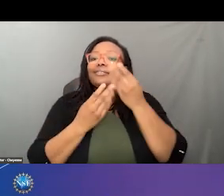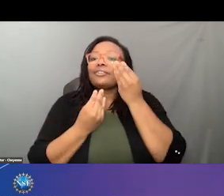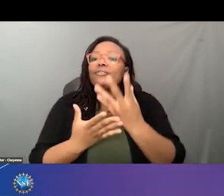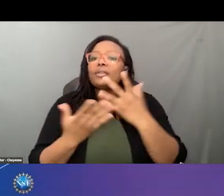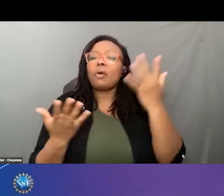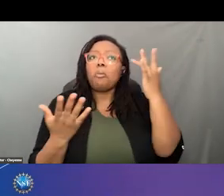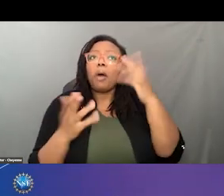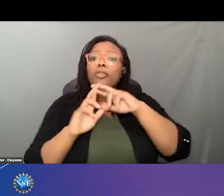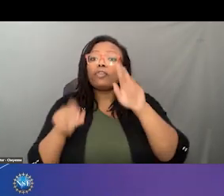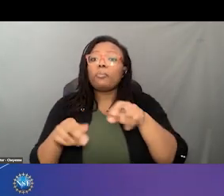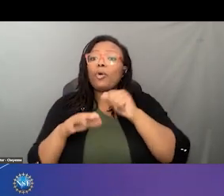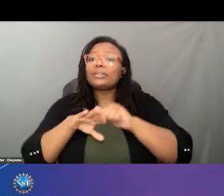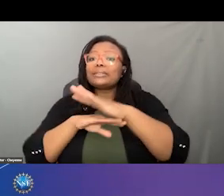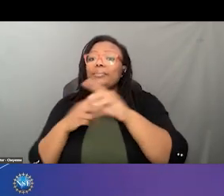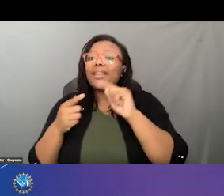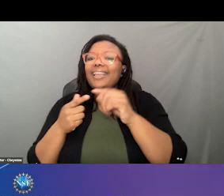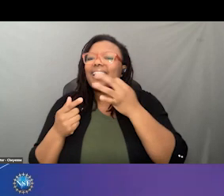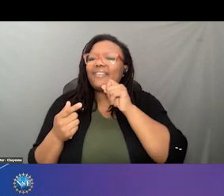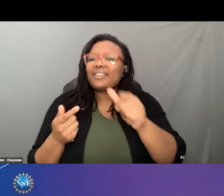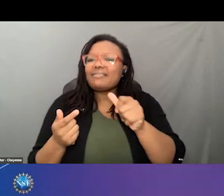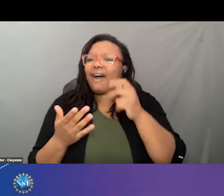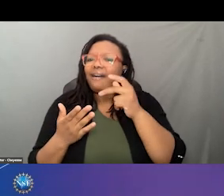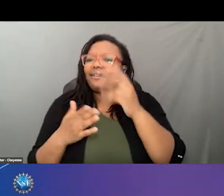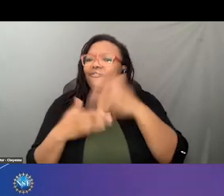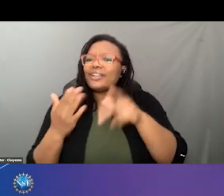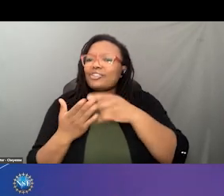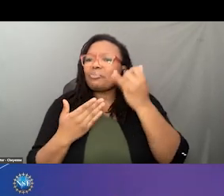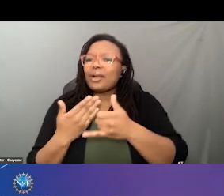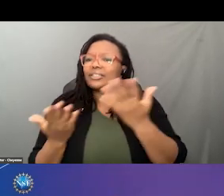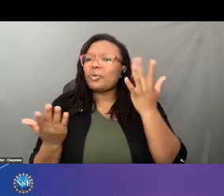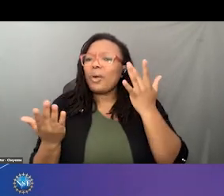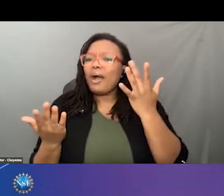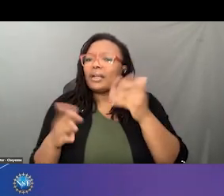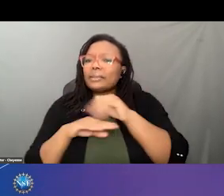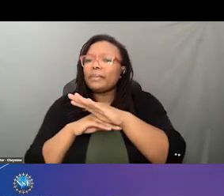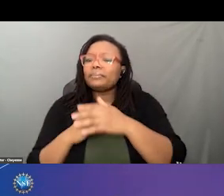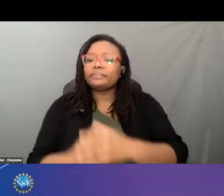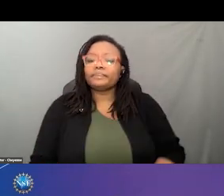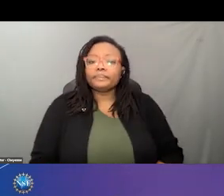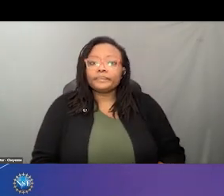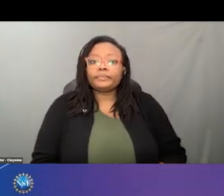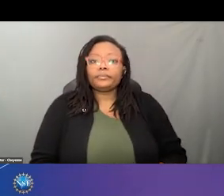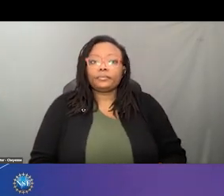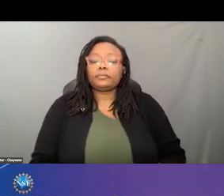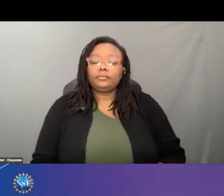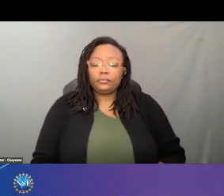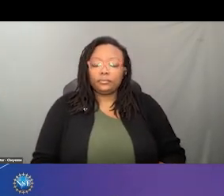as to why the reports were submitted if the project had not completed its scope.